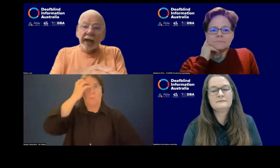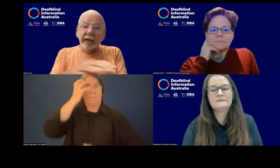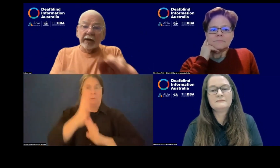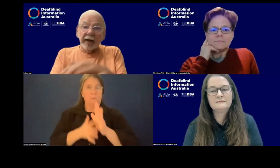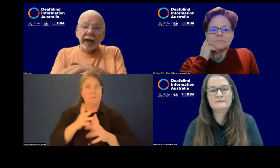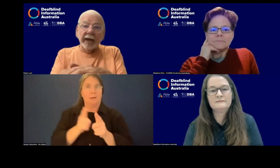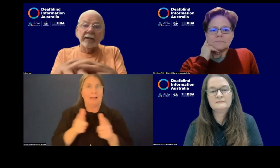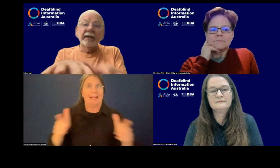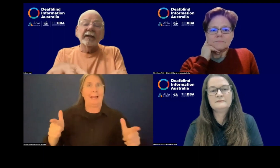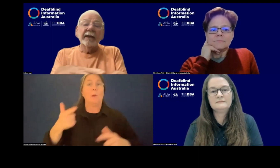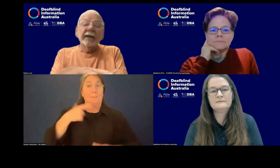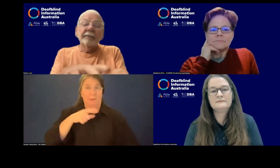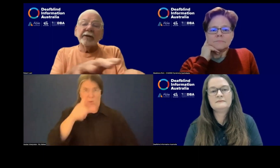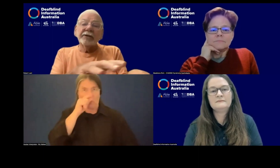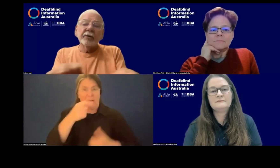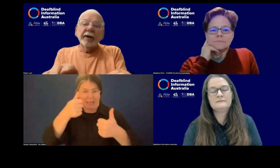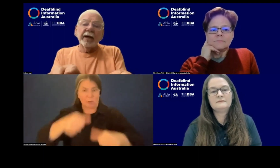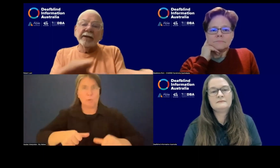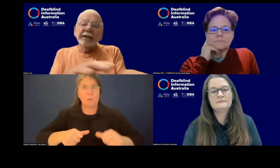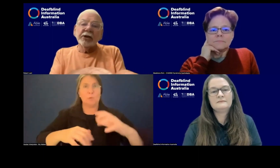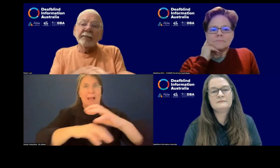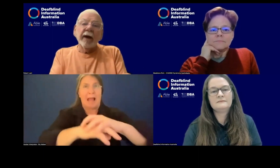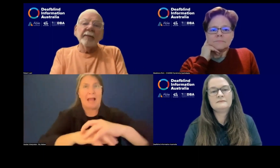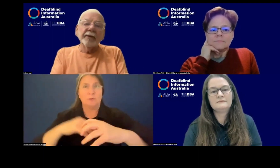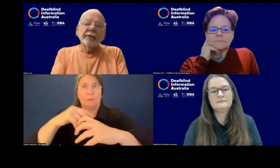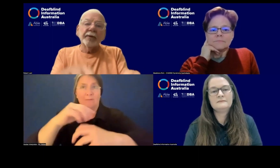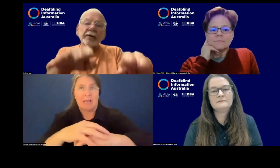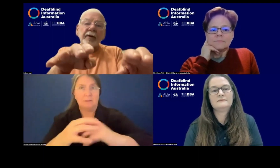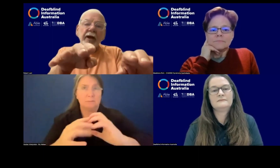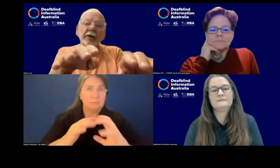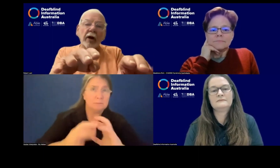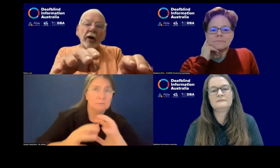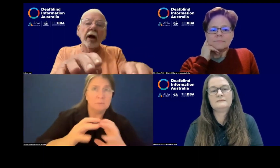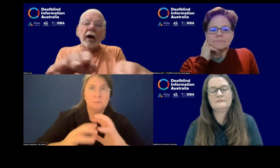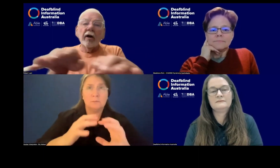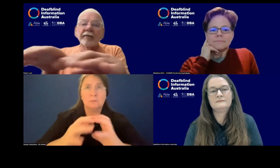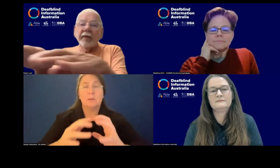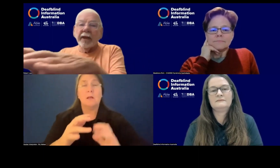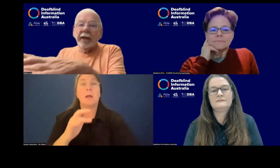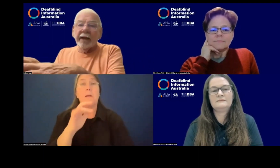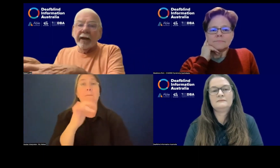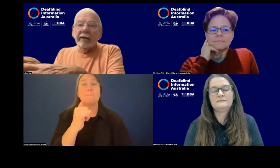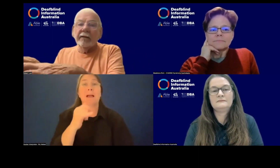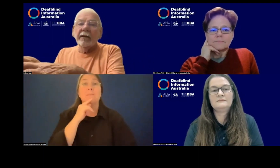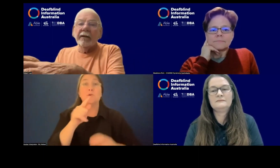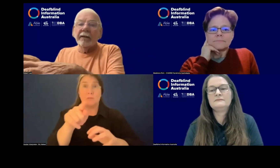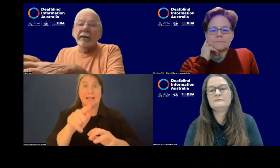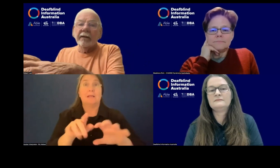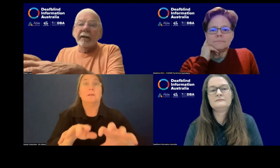hand over hand, but you are initially, it might be that we're going to go over there now.